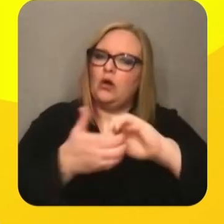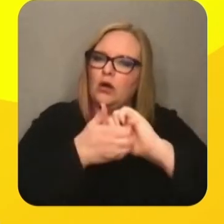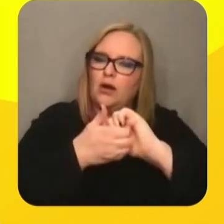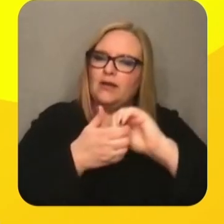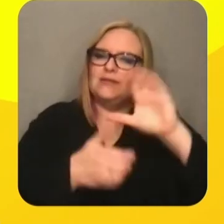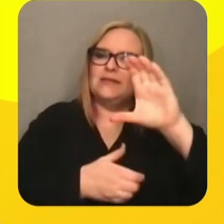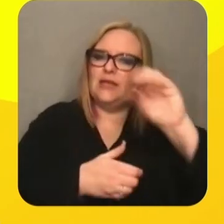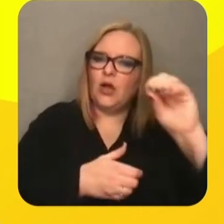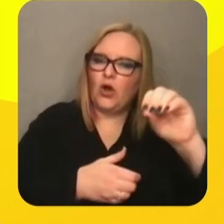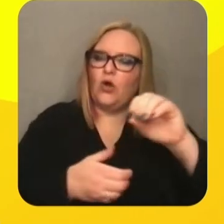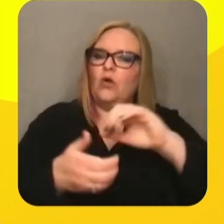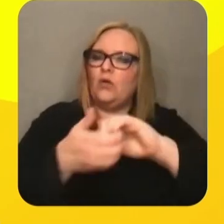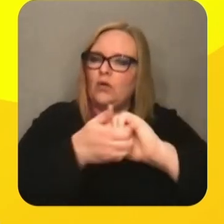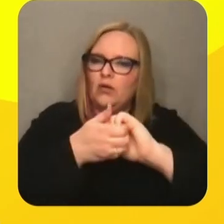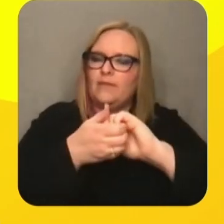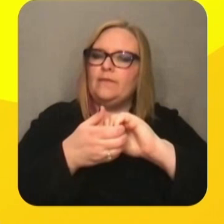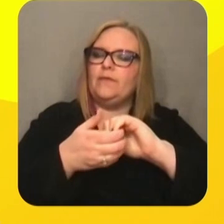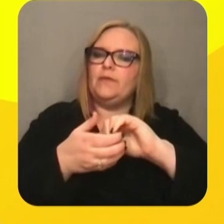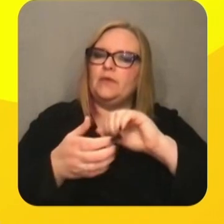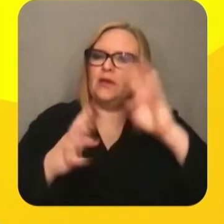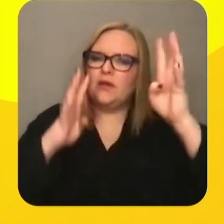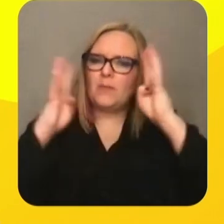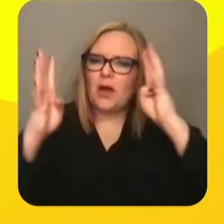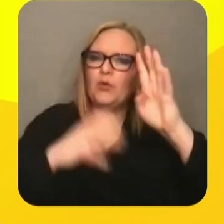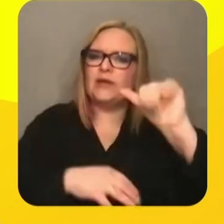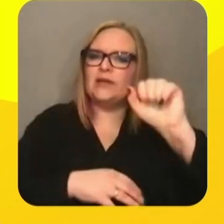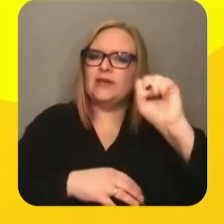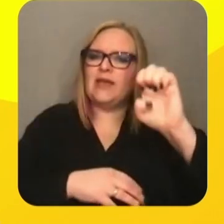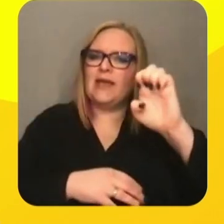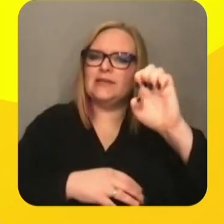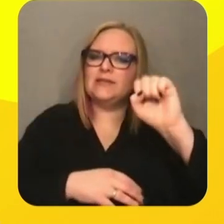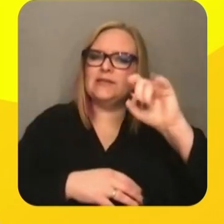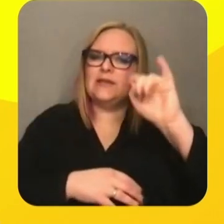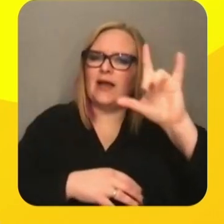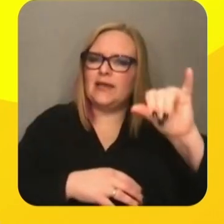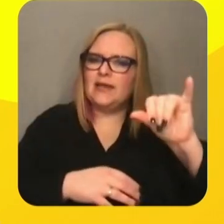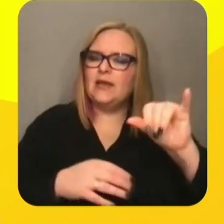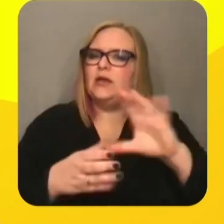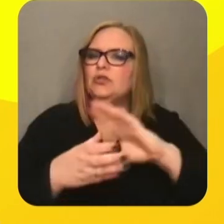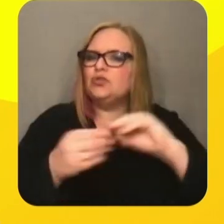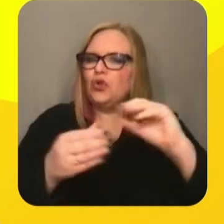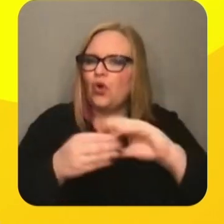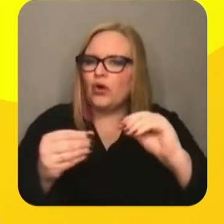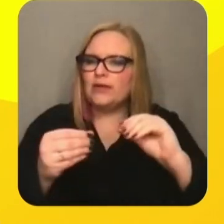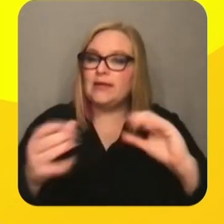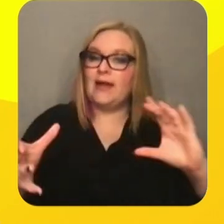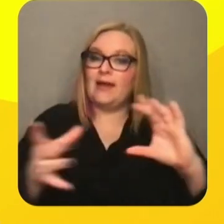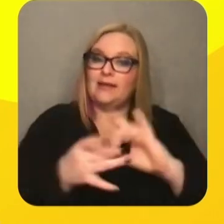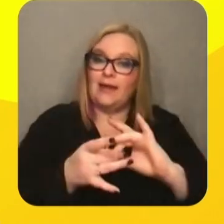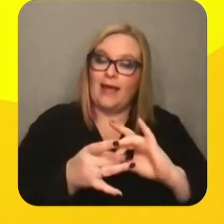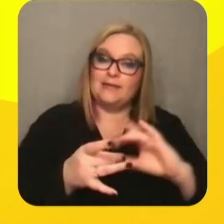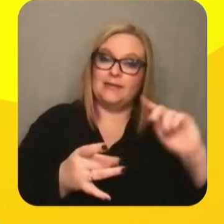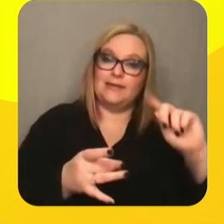to actually come up with these case studies in these stories and attach the data and the financial figures next to it.